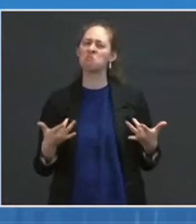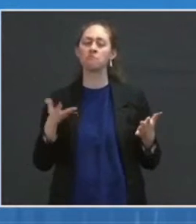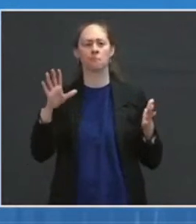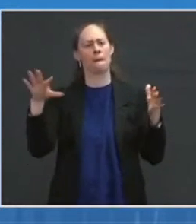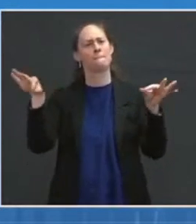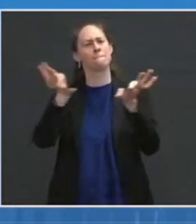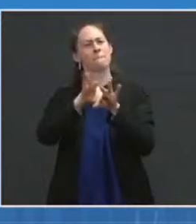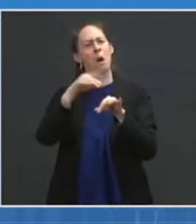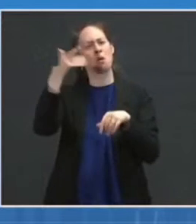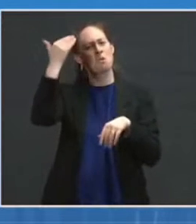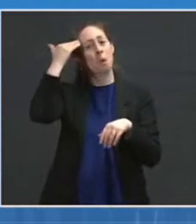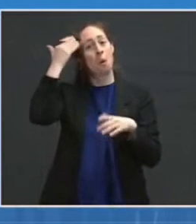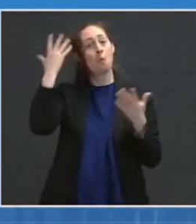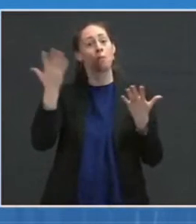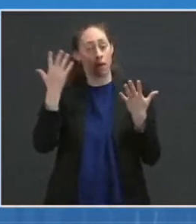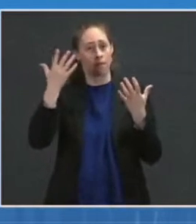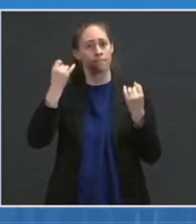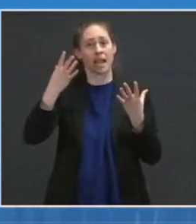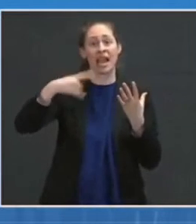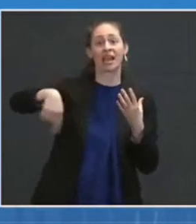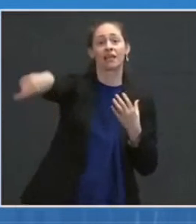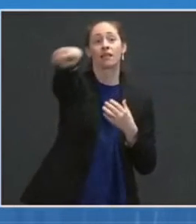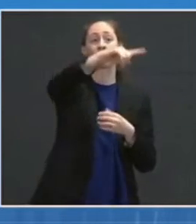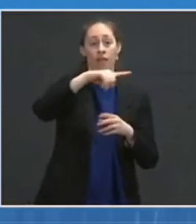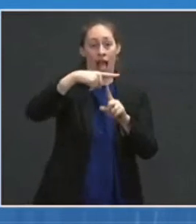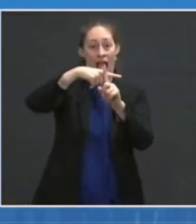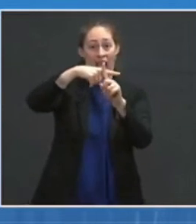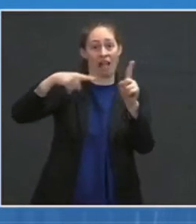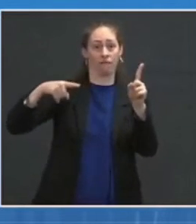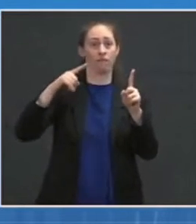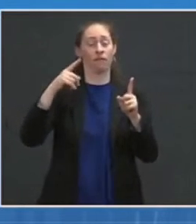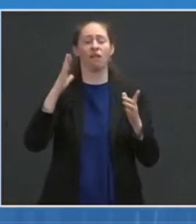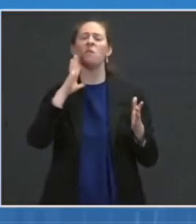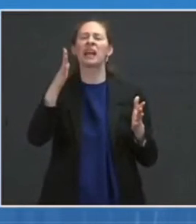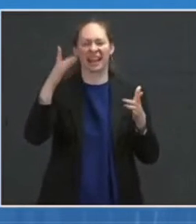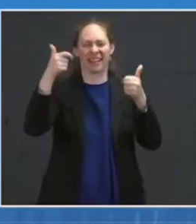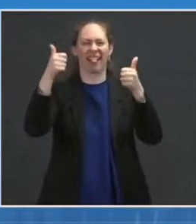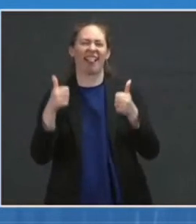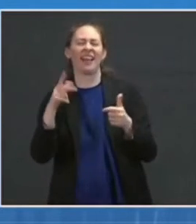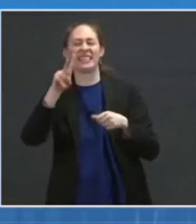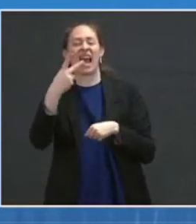THESE ARE TYPICAL OF MOST VACCINES AND THEY TYPICALLY RESOLVE WITHIN A DAY OR TWO OF